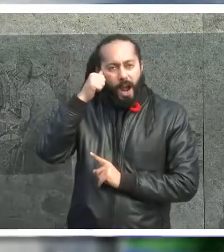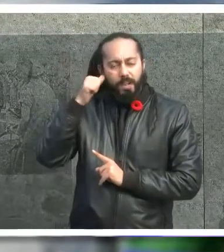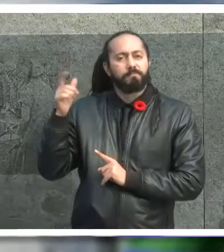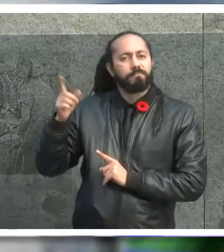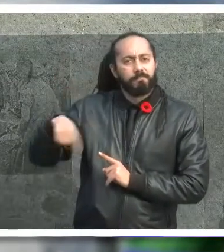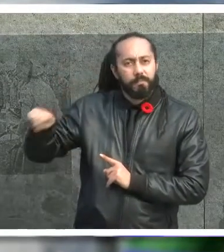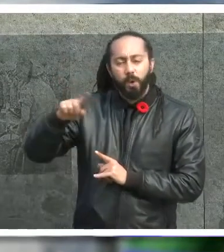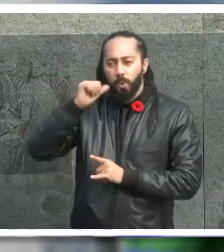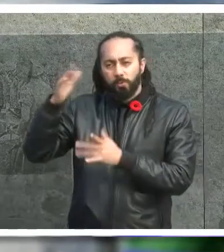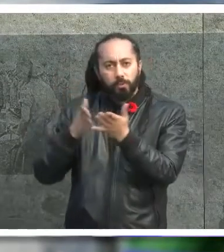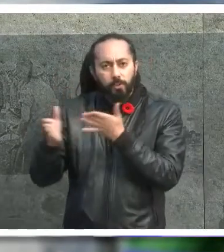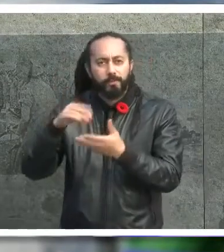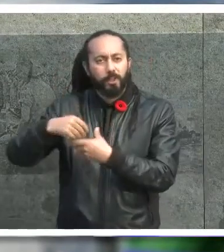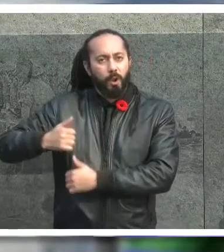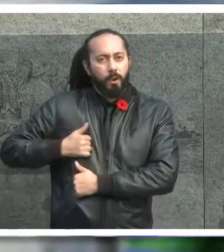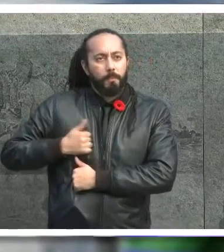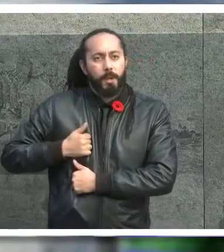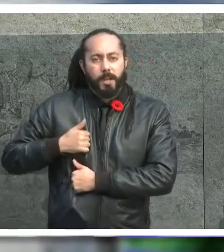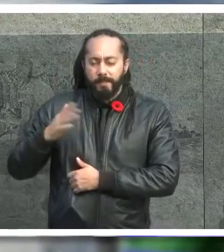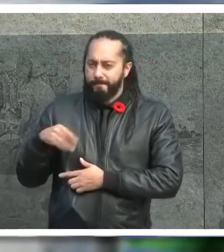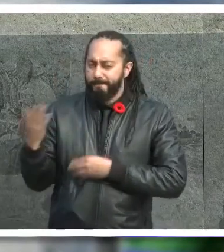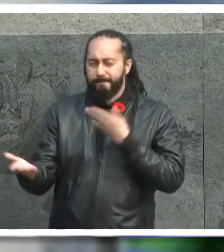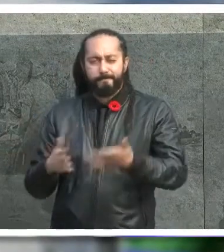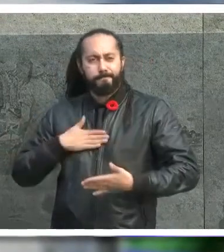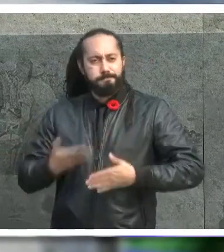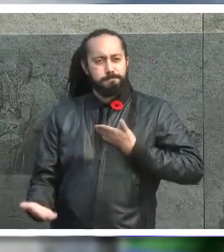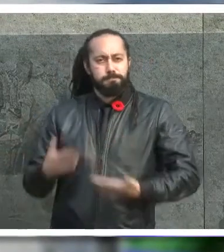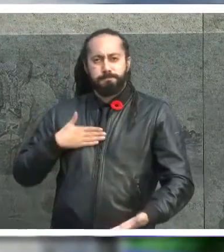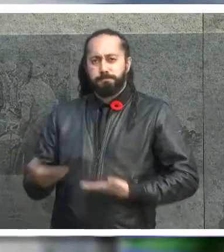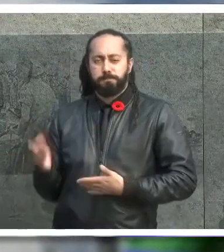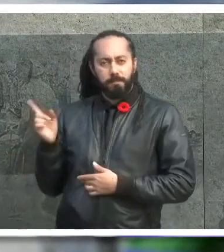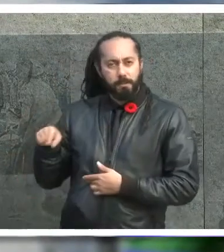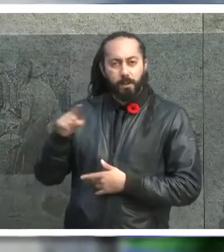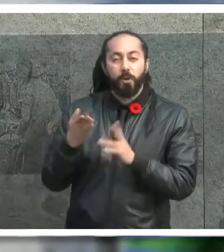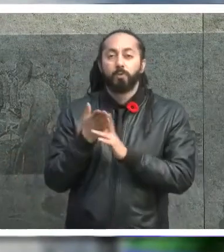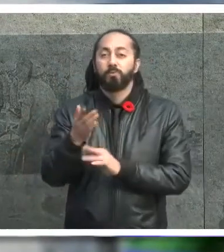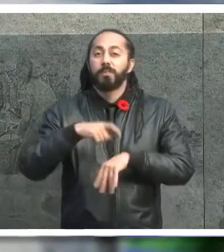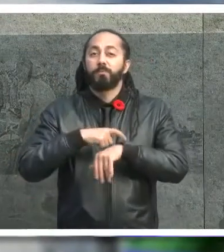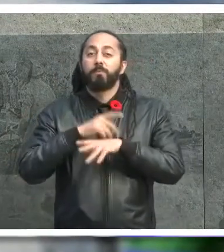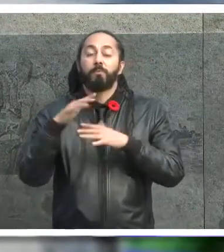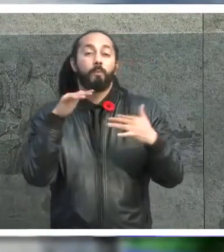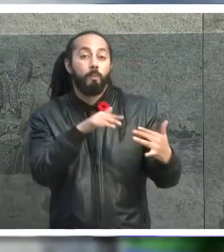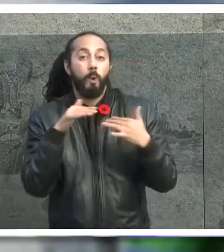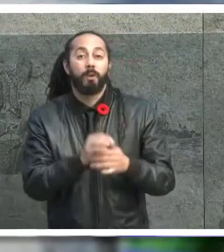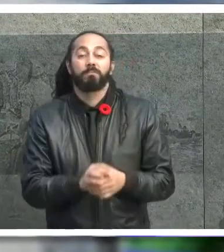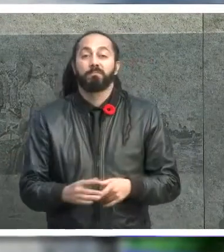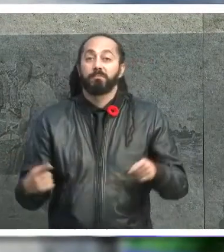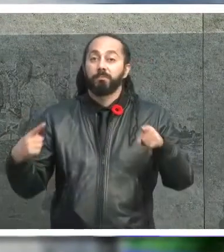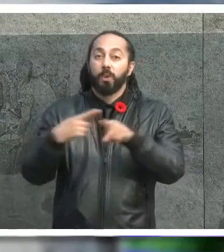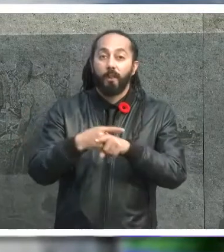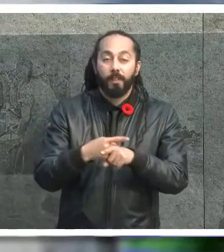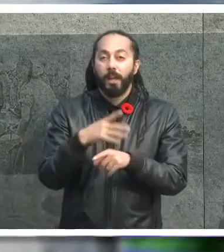of the sacrifices made by those who served and continue to serve our country during times of war, conflict and peace.